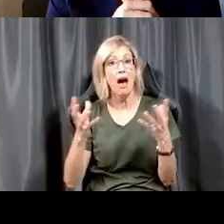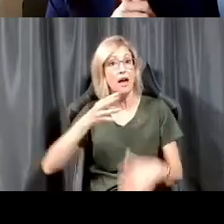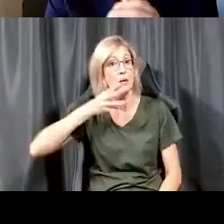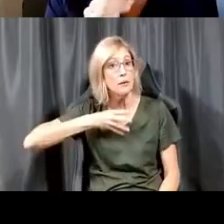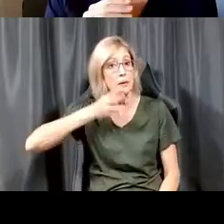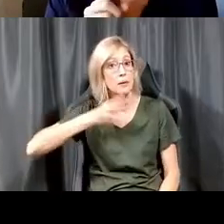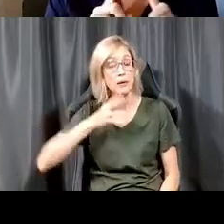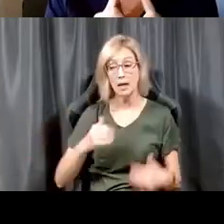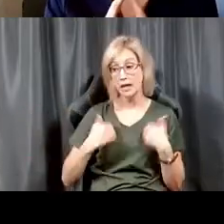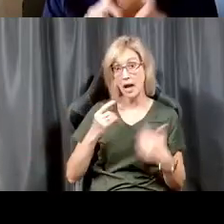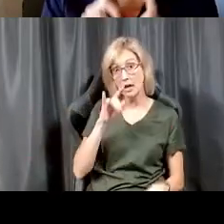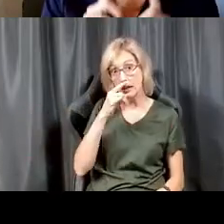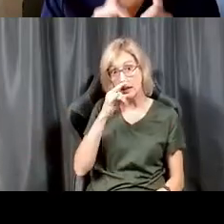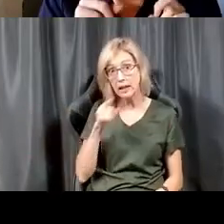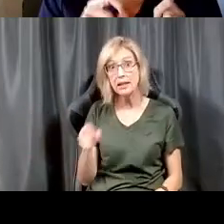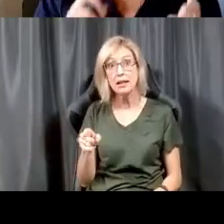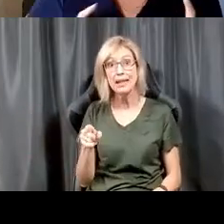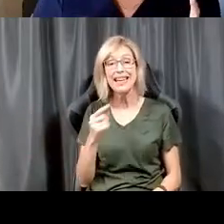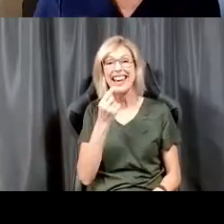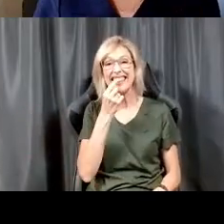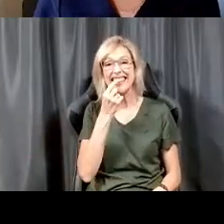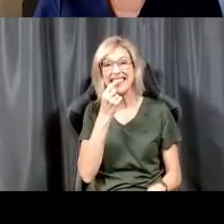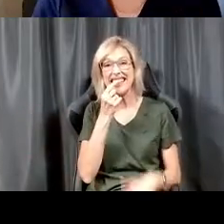Young kids having teeth break through the surface, see